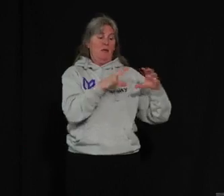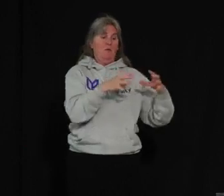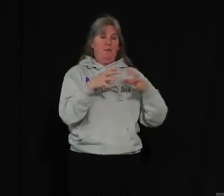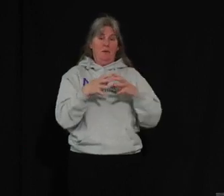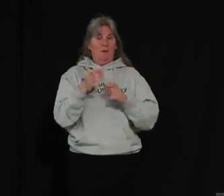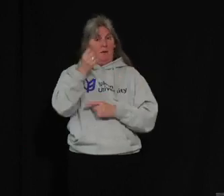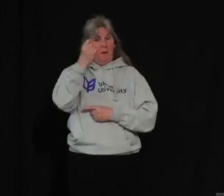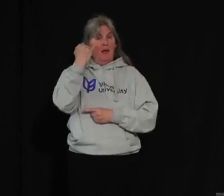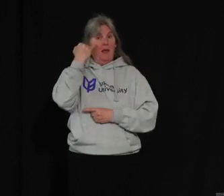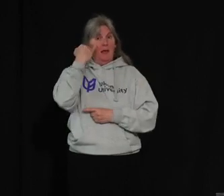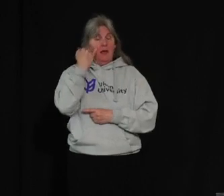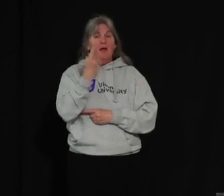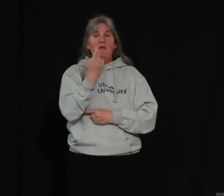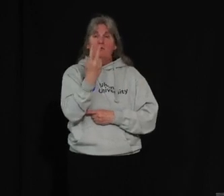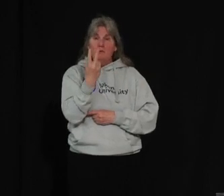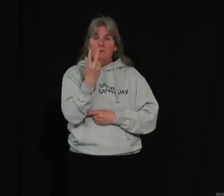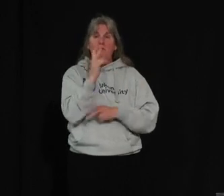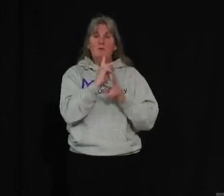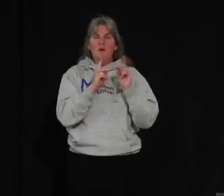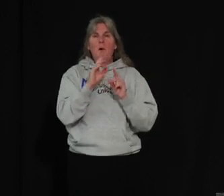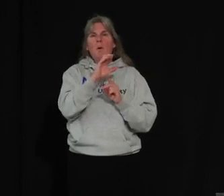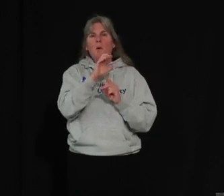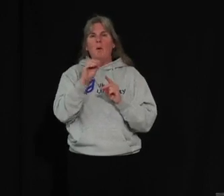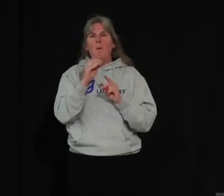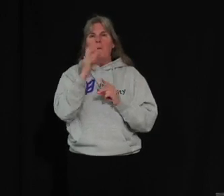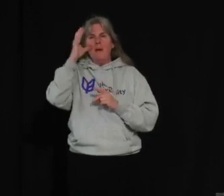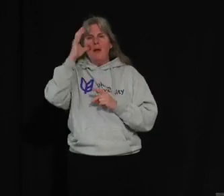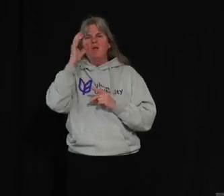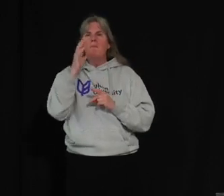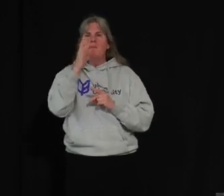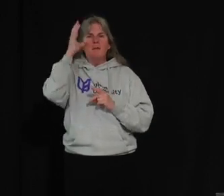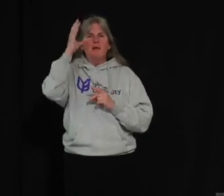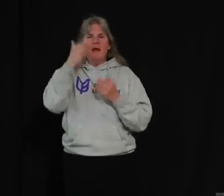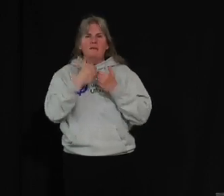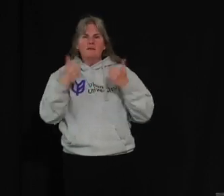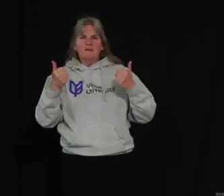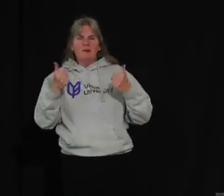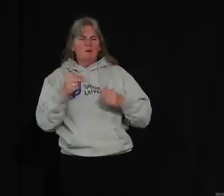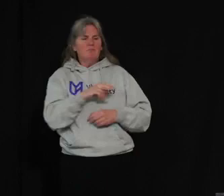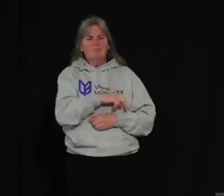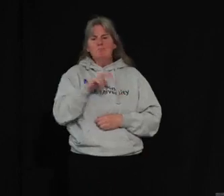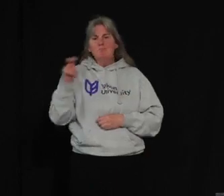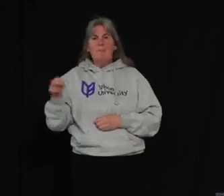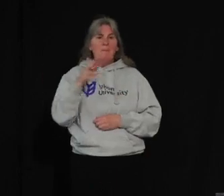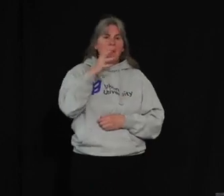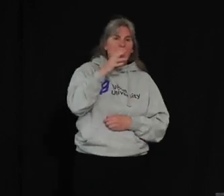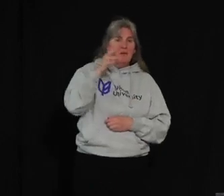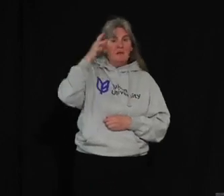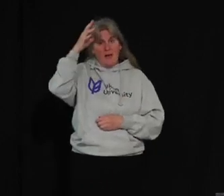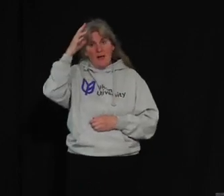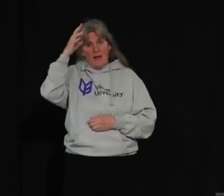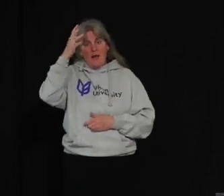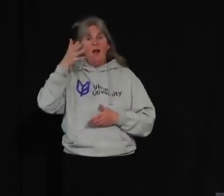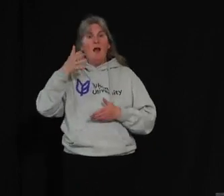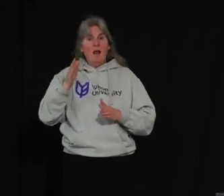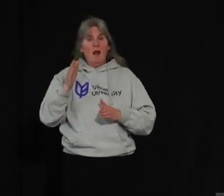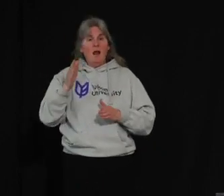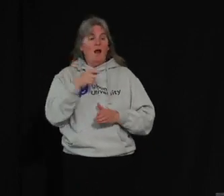those circumstances where two individuals are coparenting and children are moving back and forth between households.